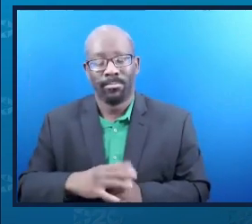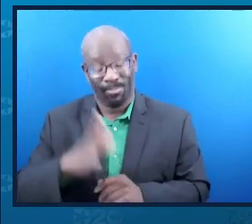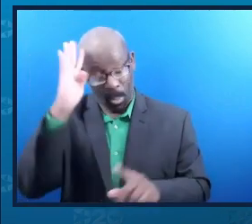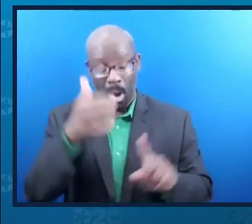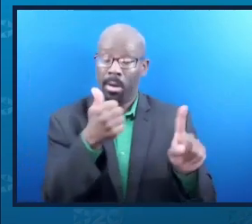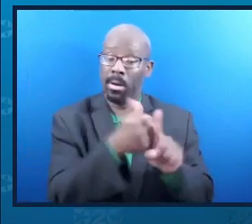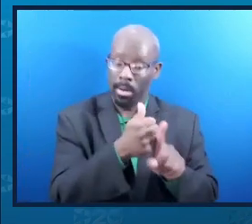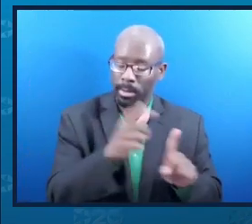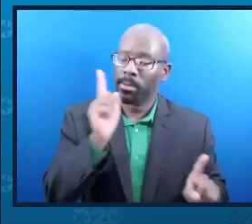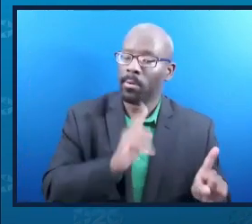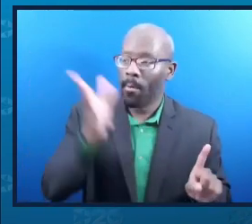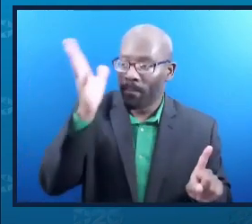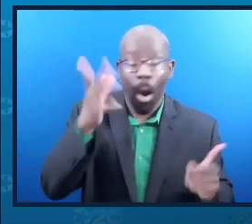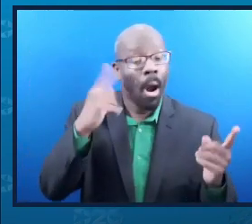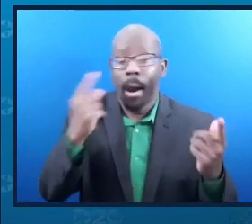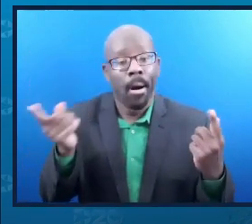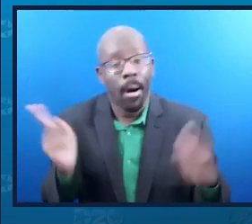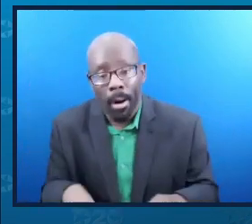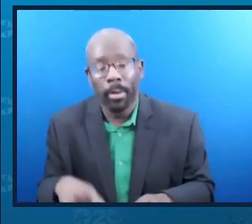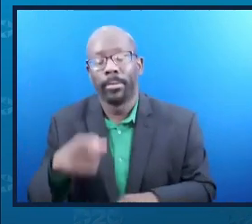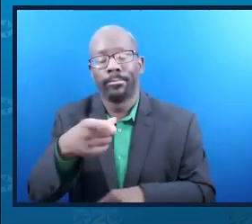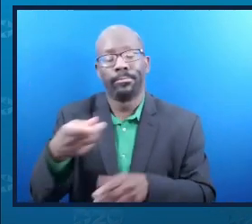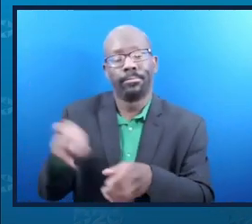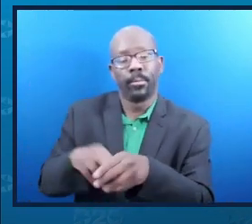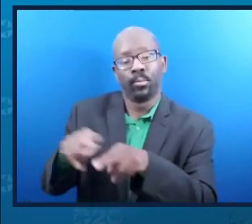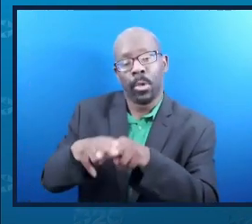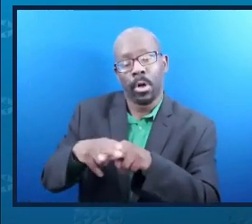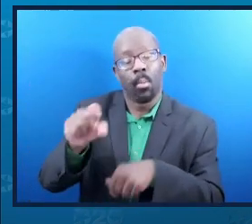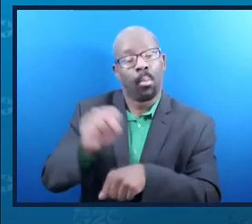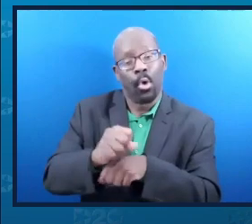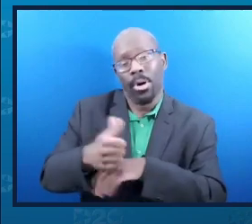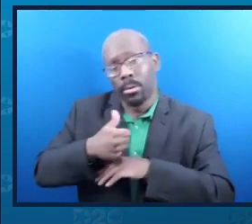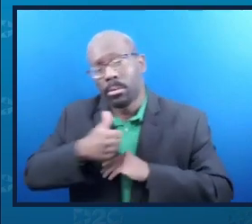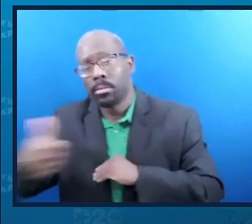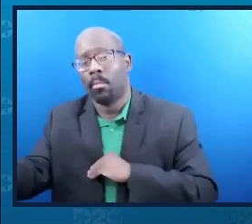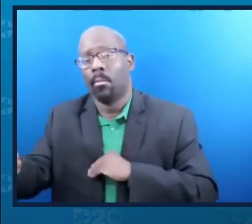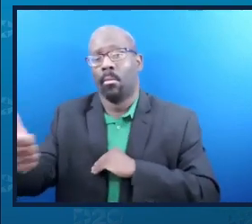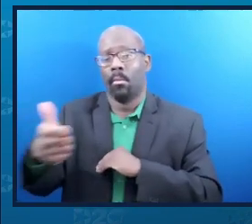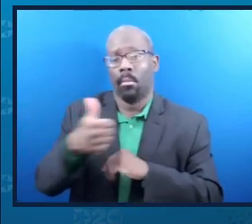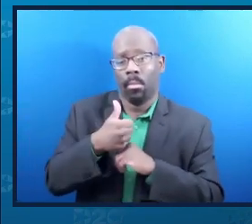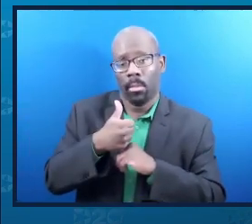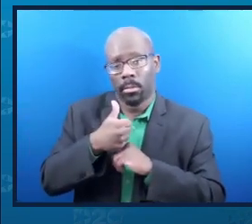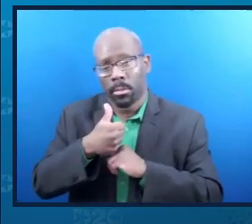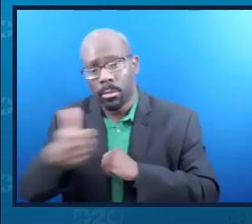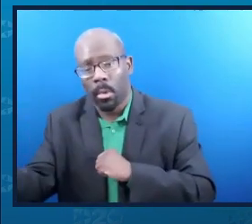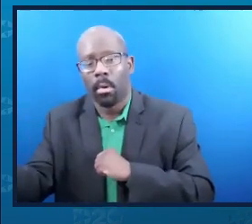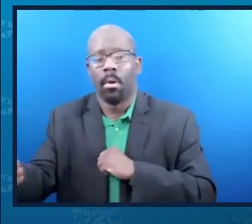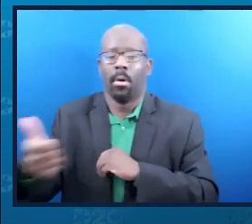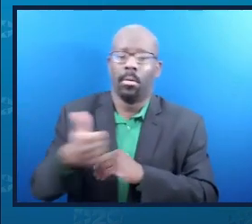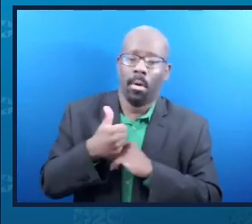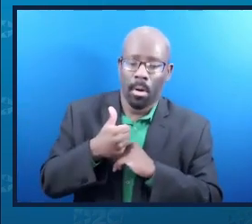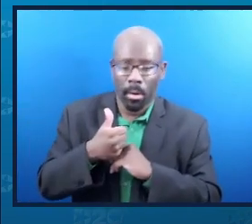BACK TO WILMINGTON EACH AND EVERY NIGHT SO HE COULD TUCK HIS